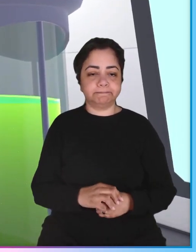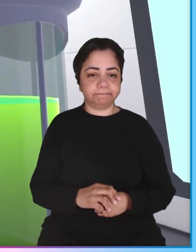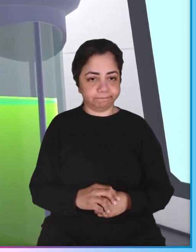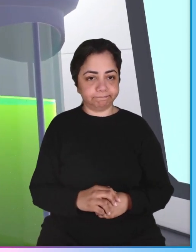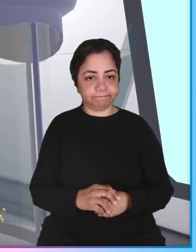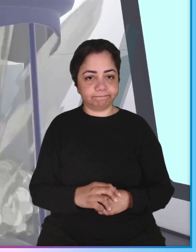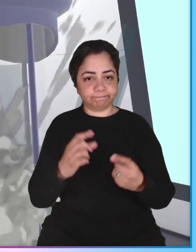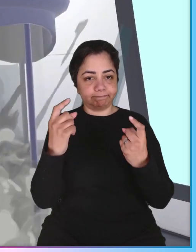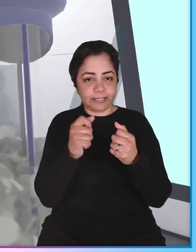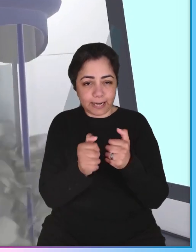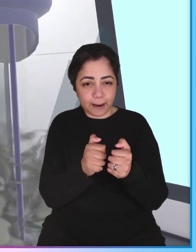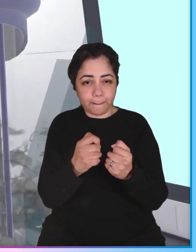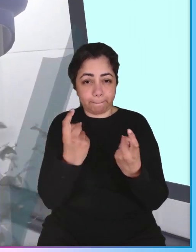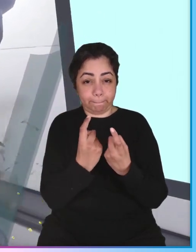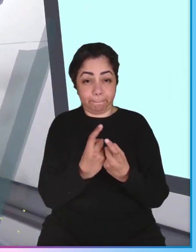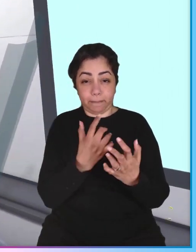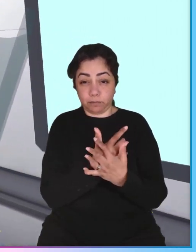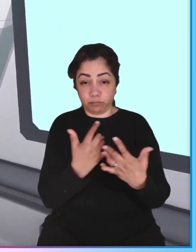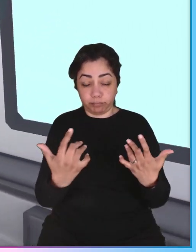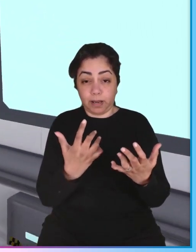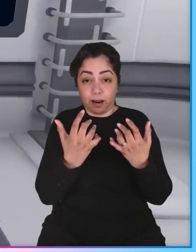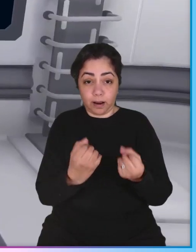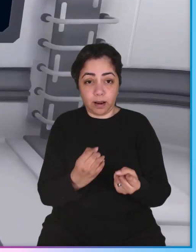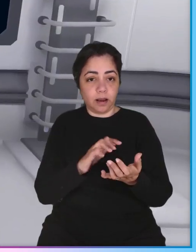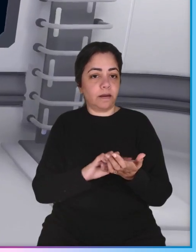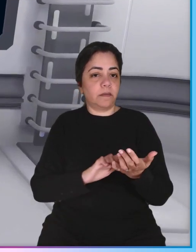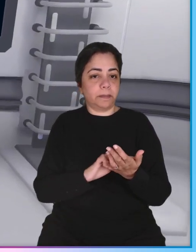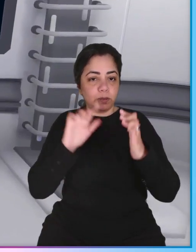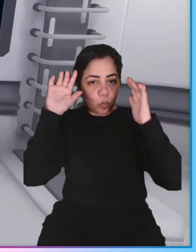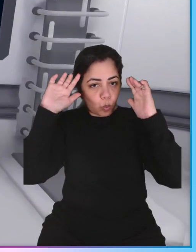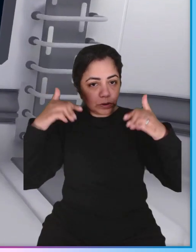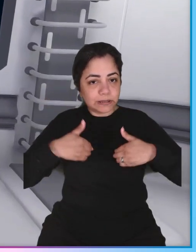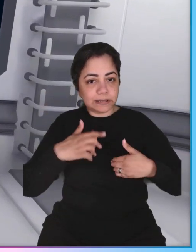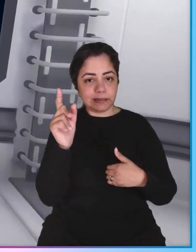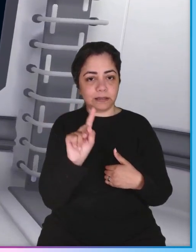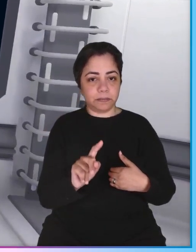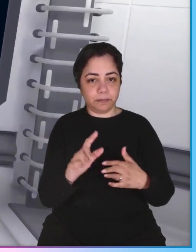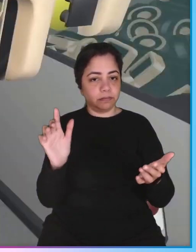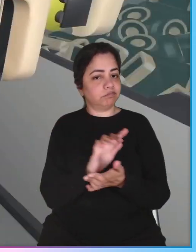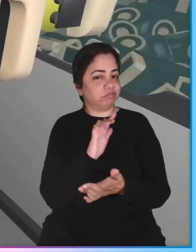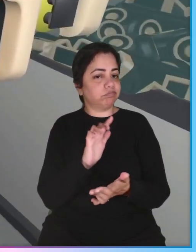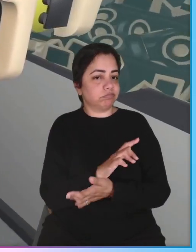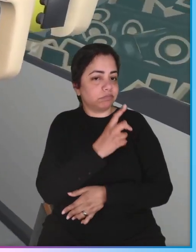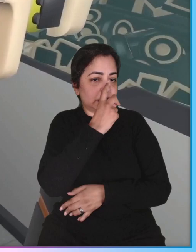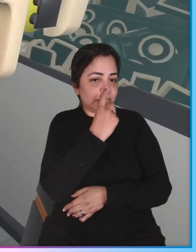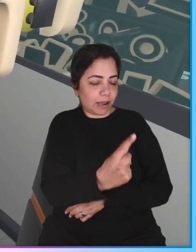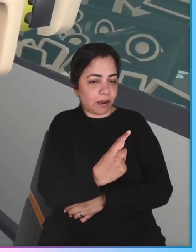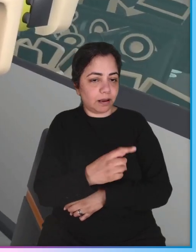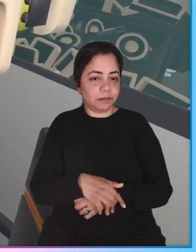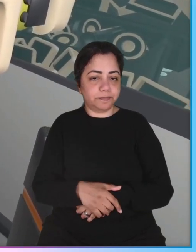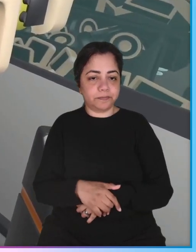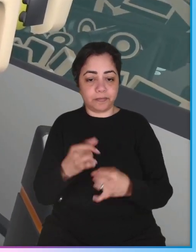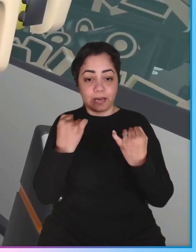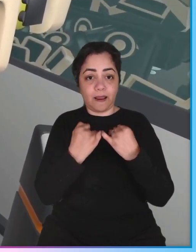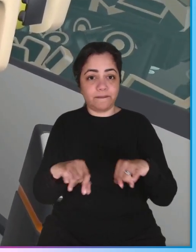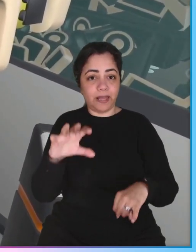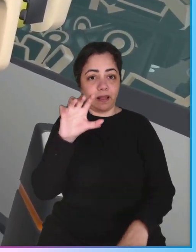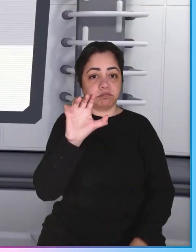where the Groobs have got loose after a lab accident. You have to use your vacumiser 5000 to help friendly robot Blinnk recapture them,